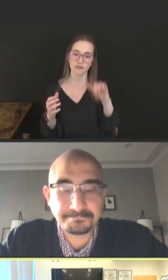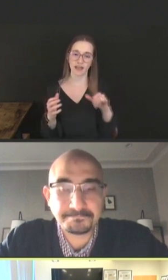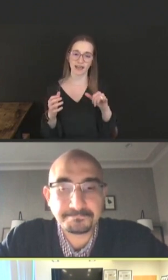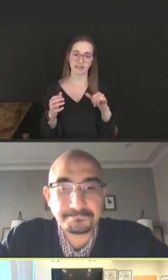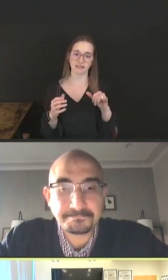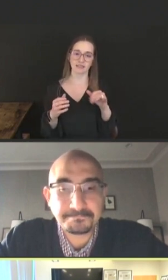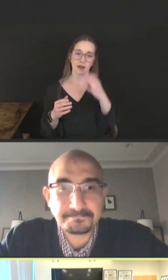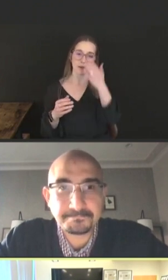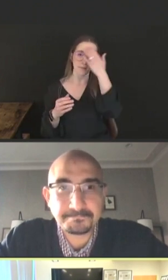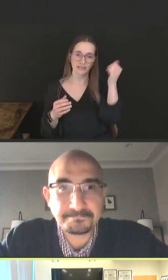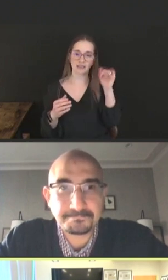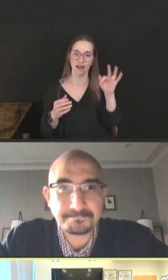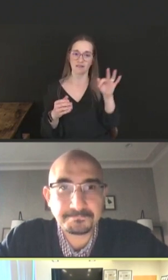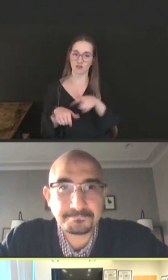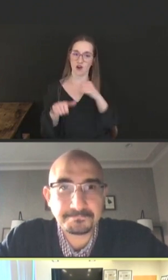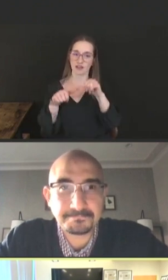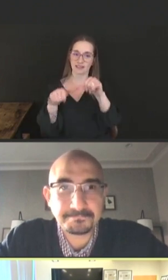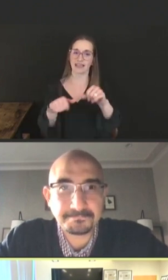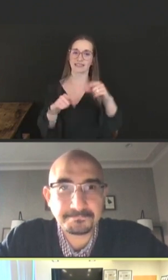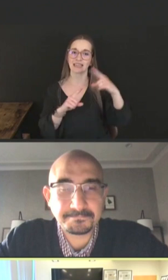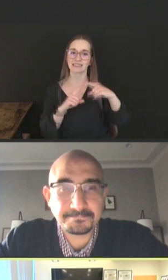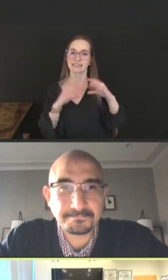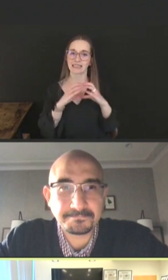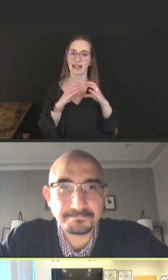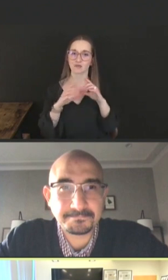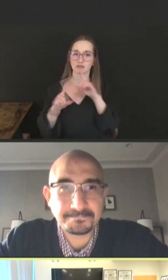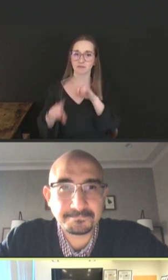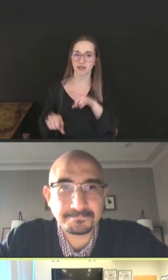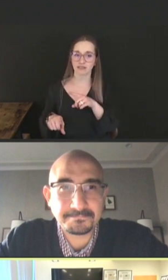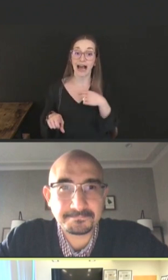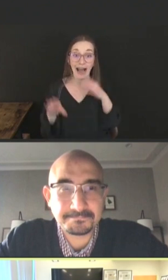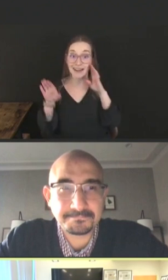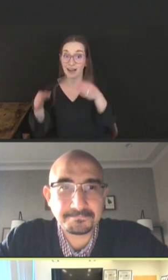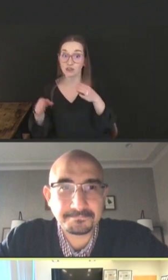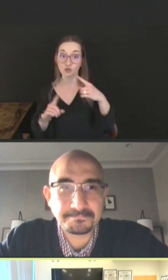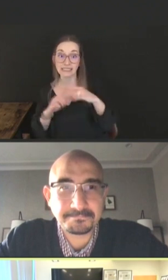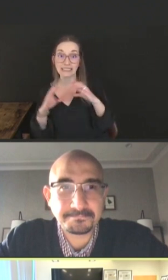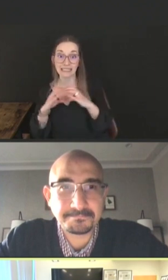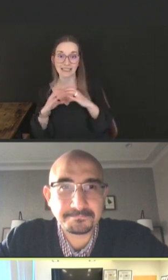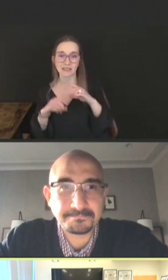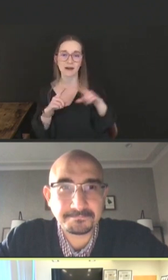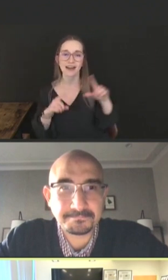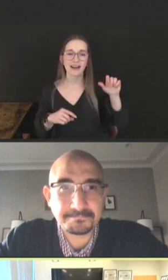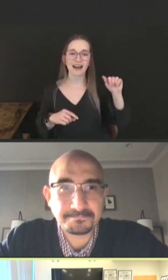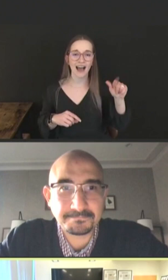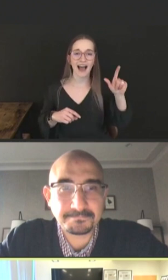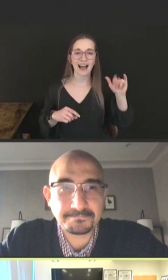I should add, although I concentrate on T cells, the -- Ali will tell us the B cell responses are